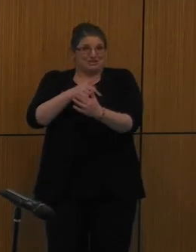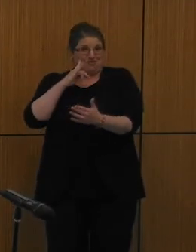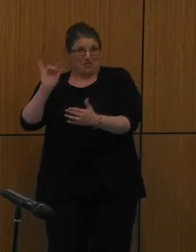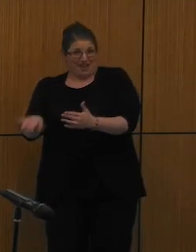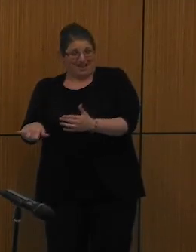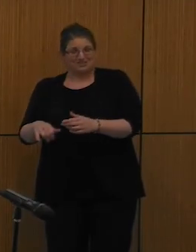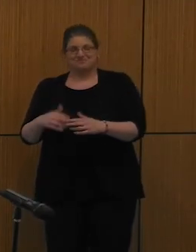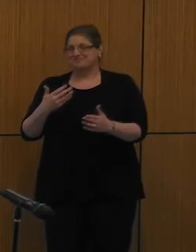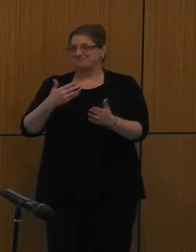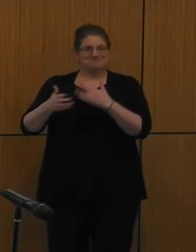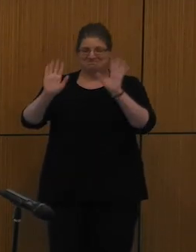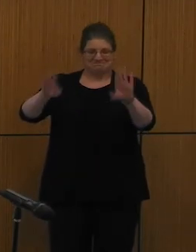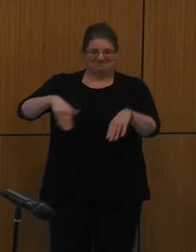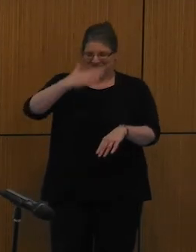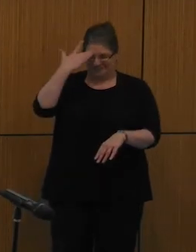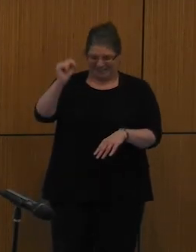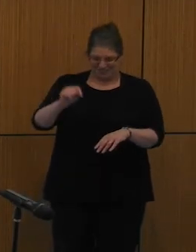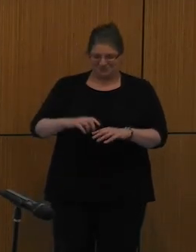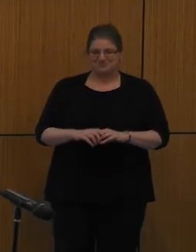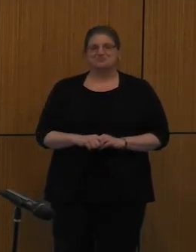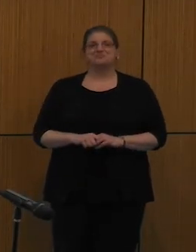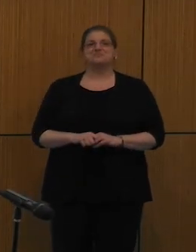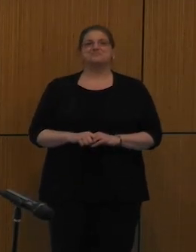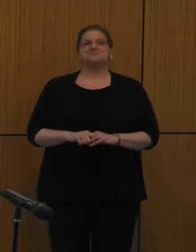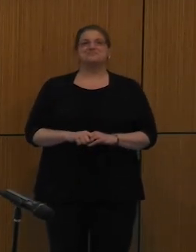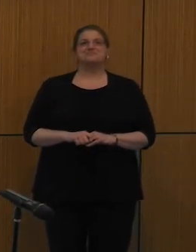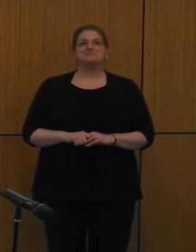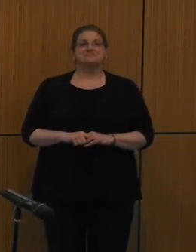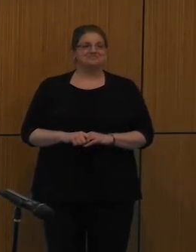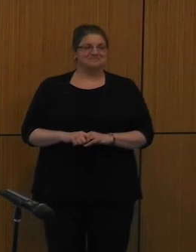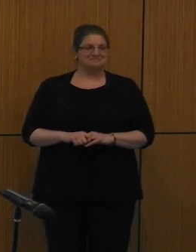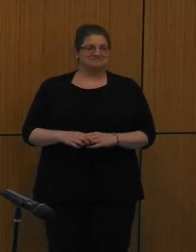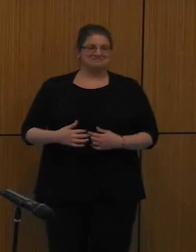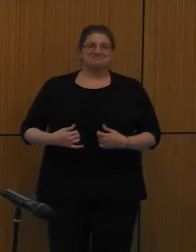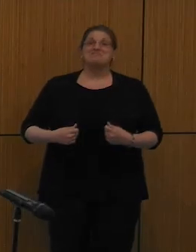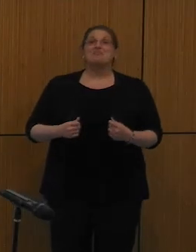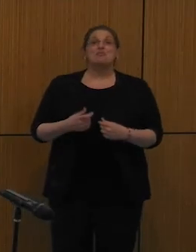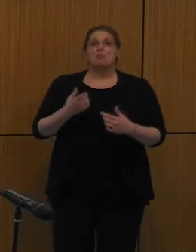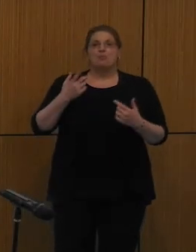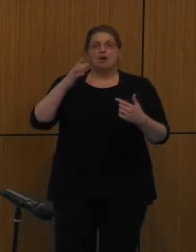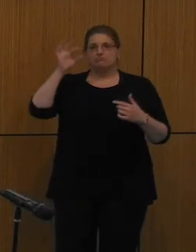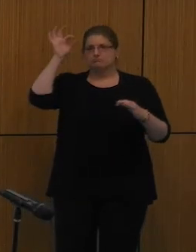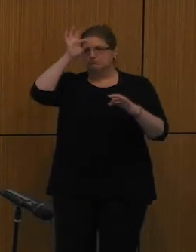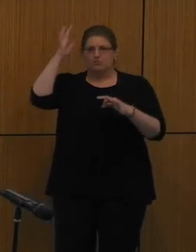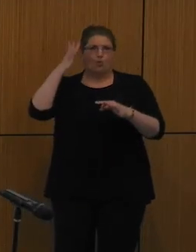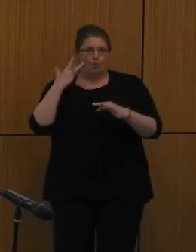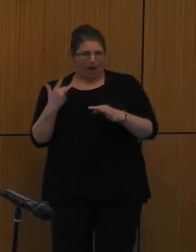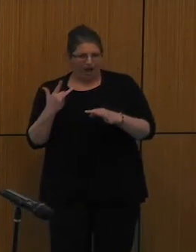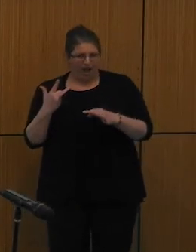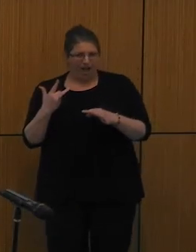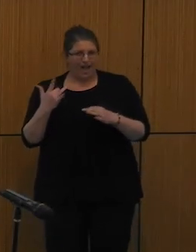Never mind. So, so again, we don't know why it works, but it does. So